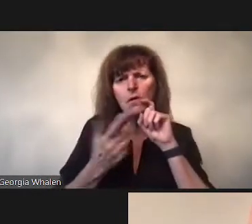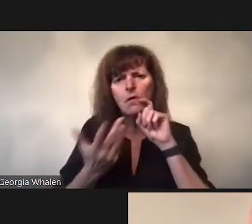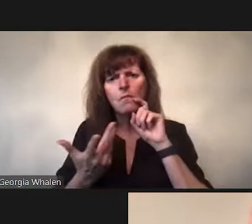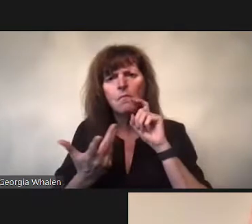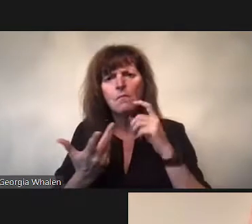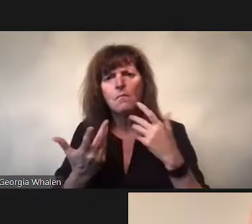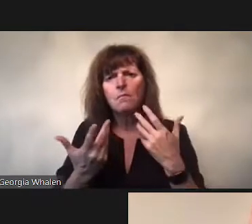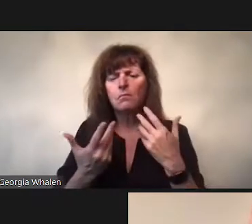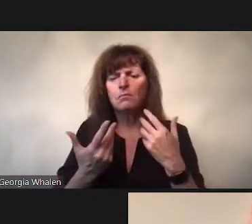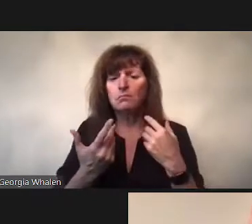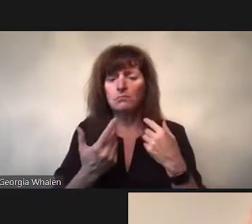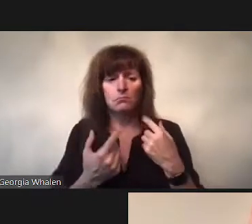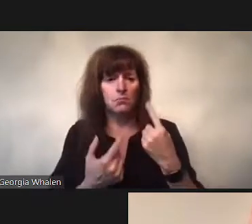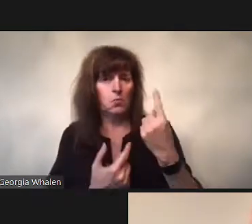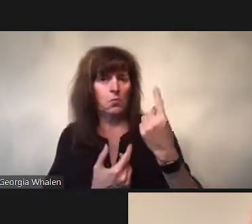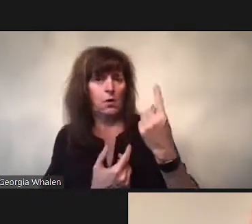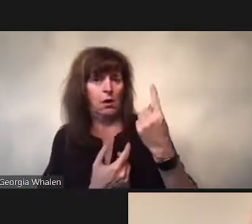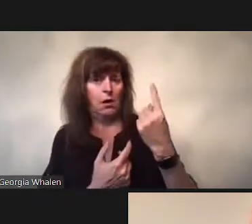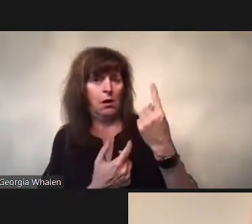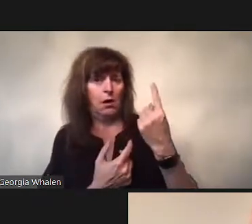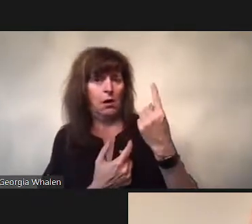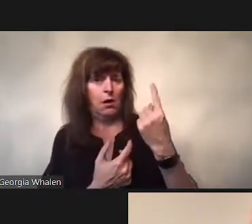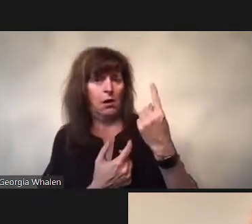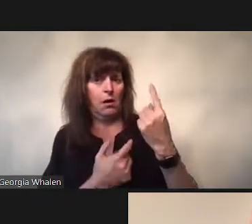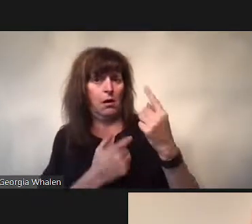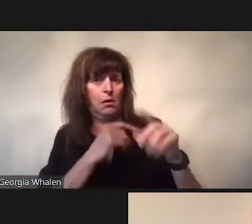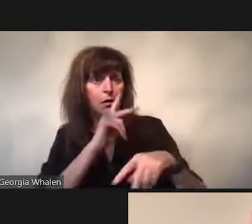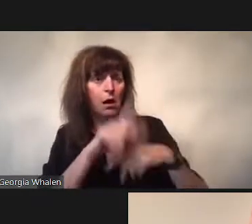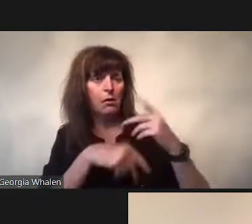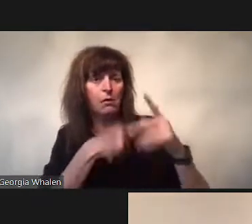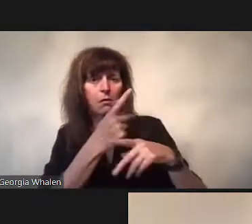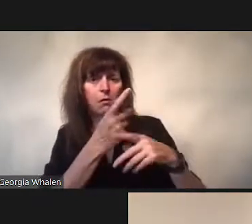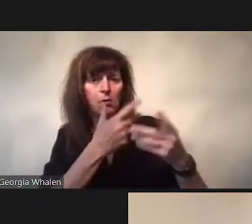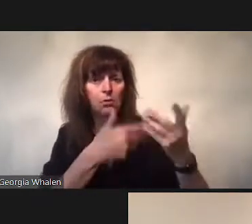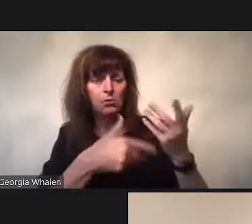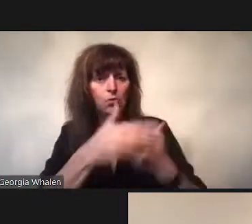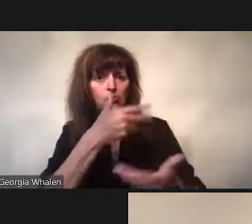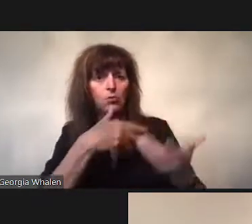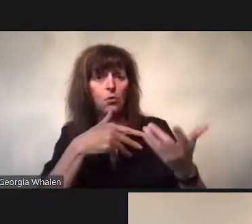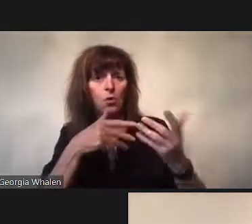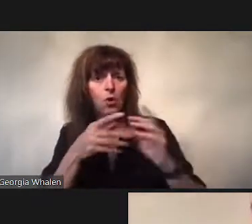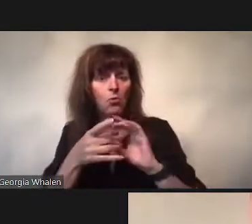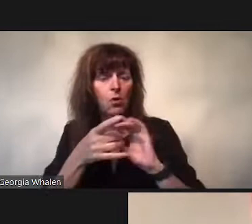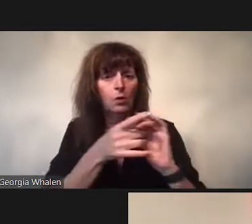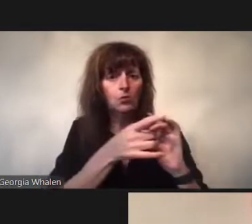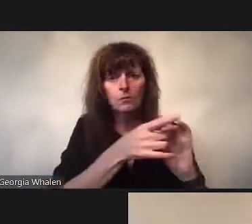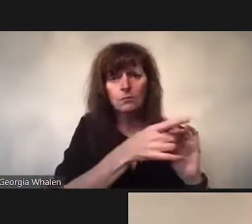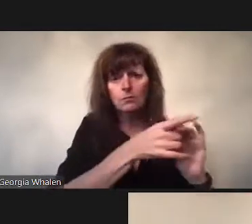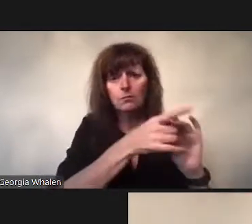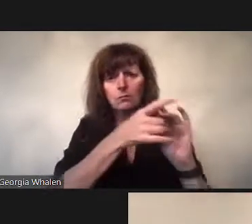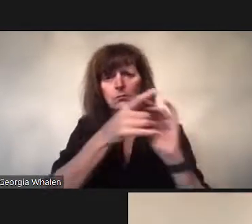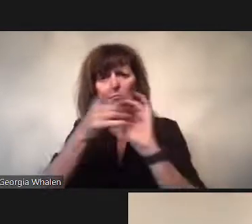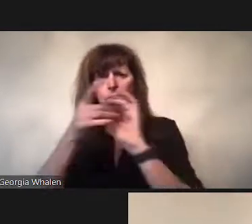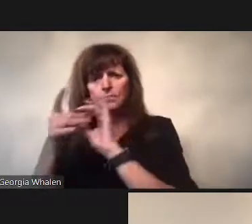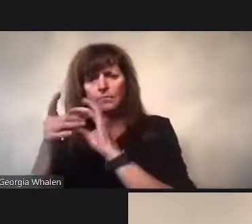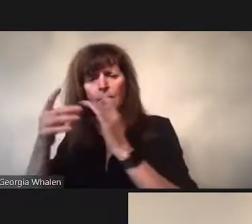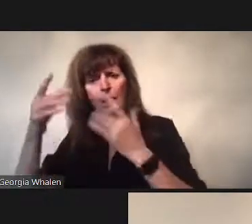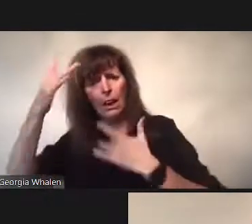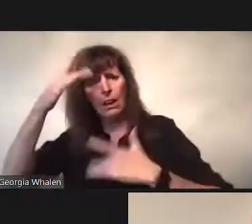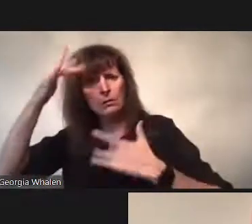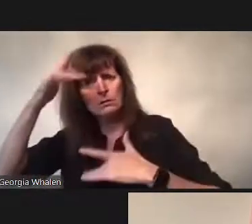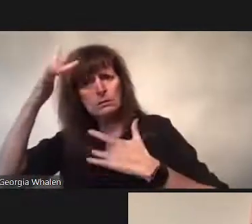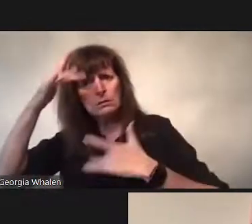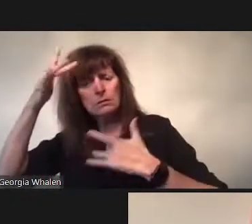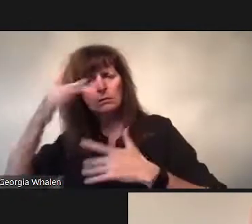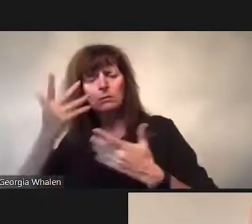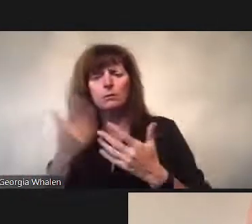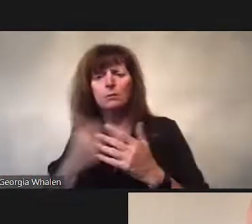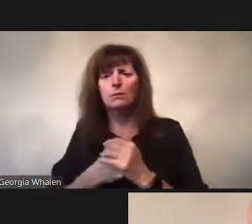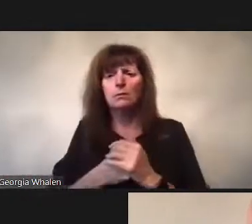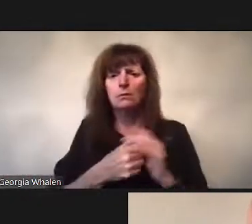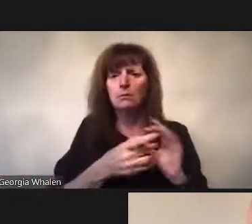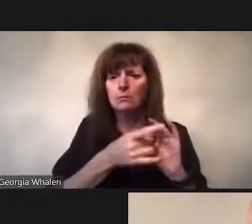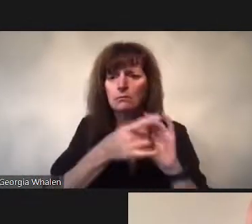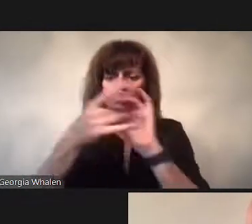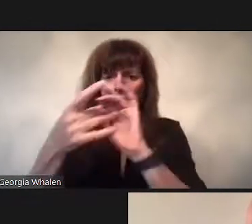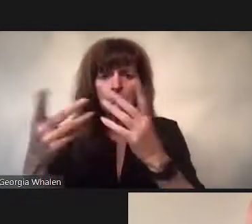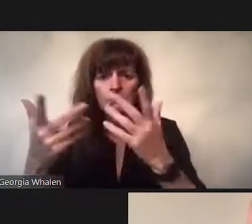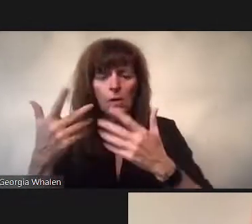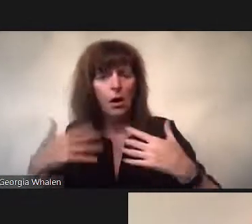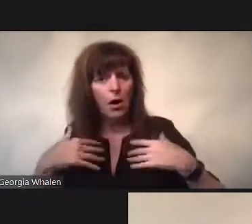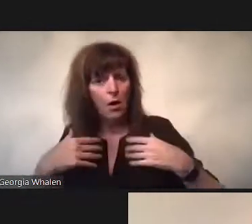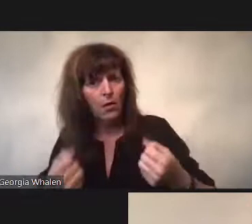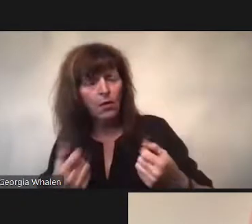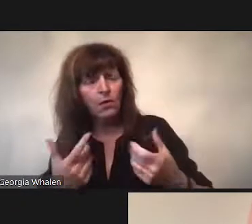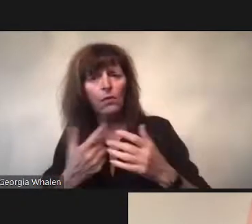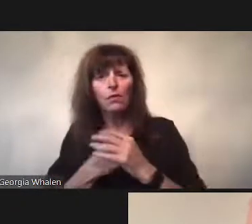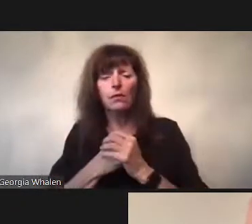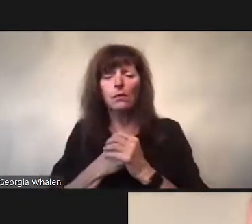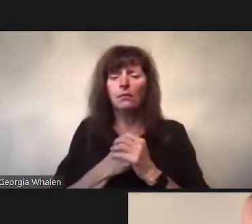One of the reasons why I organized this series was becuase I’ve always thought that sex is